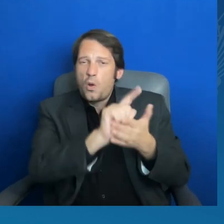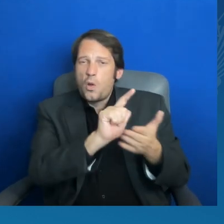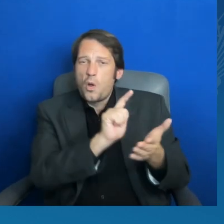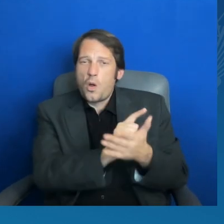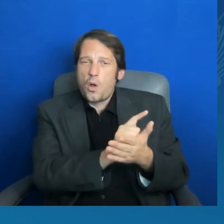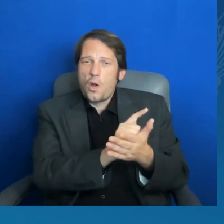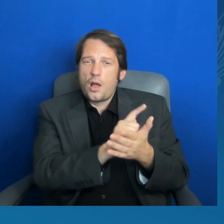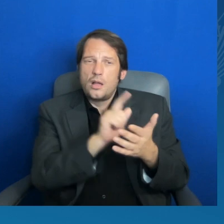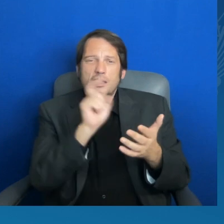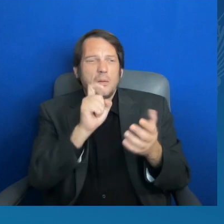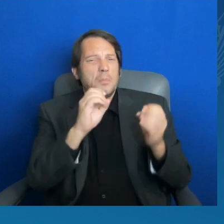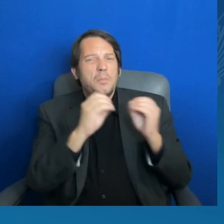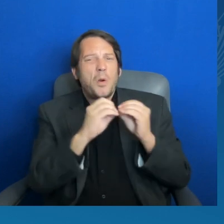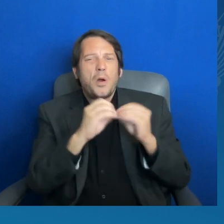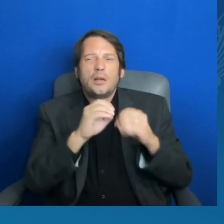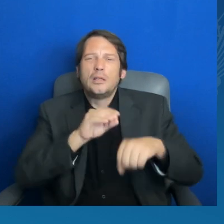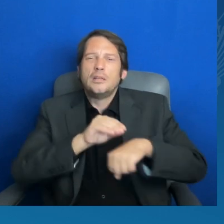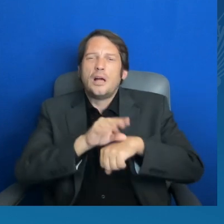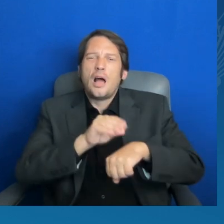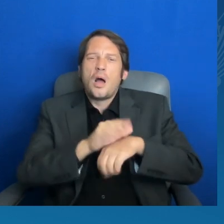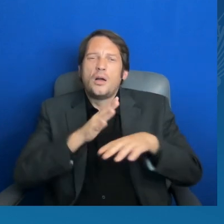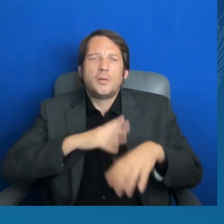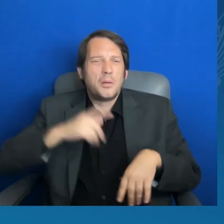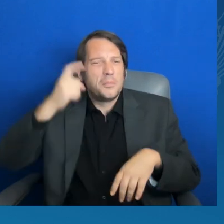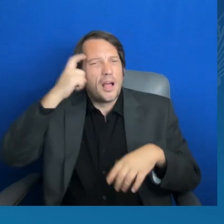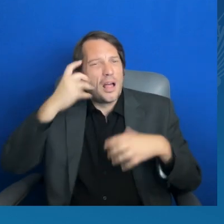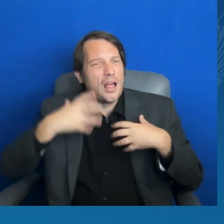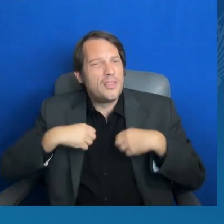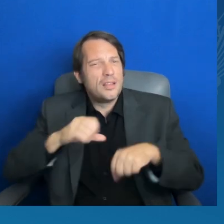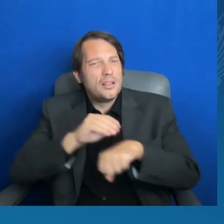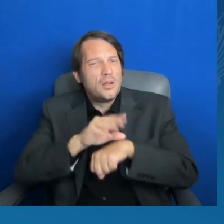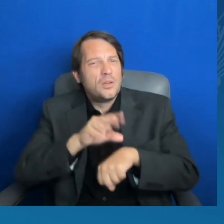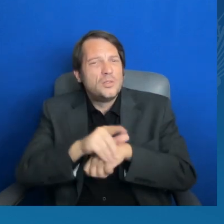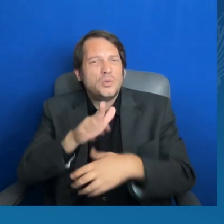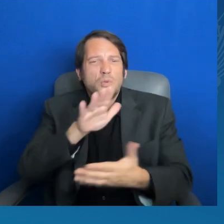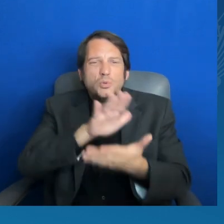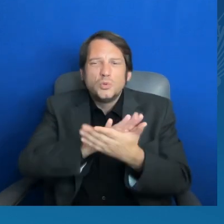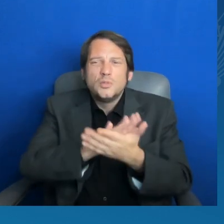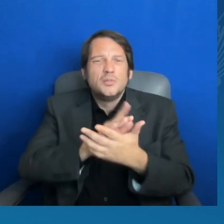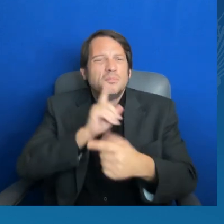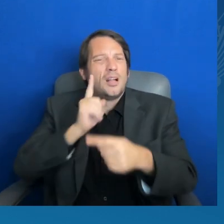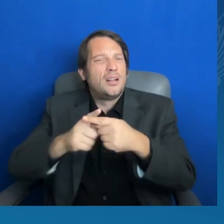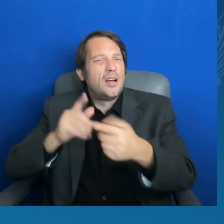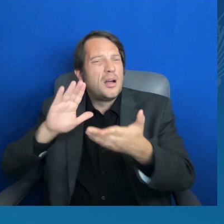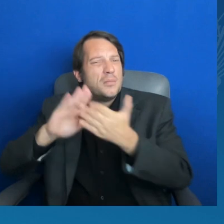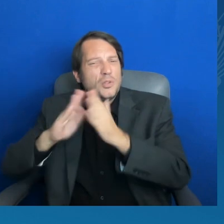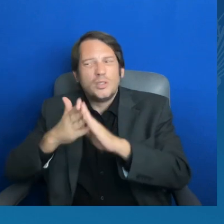was very intentional because the --